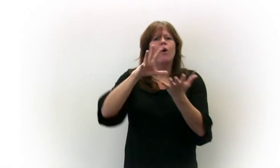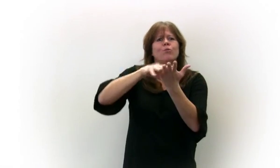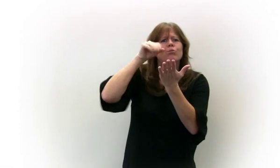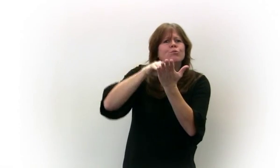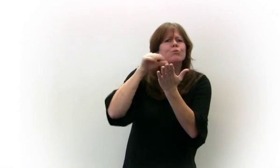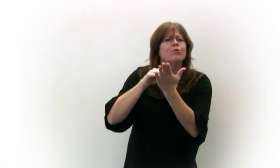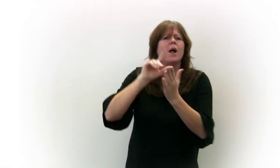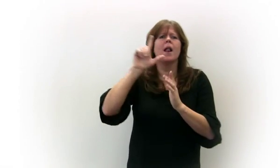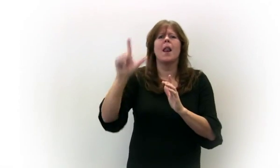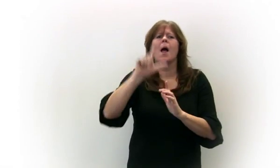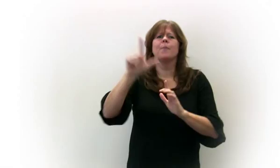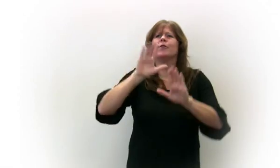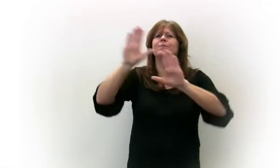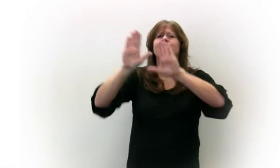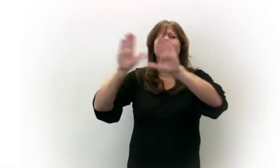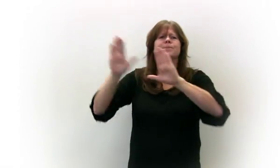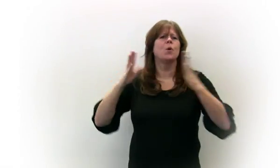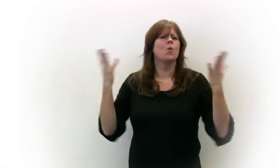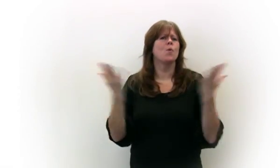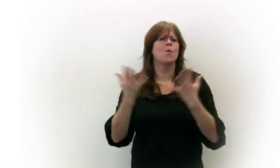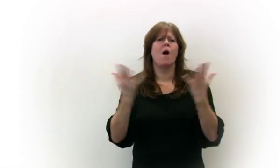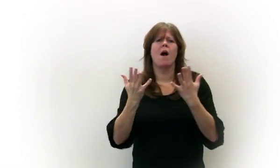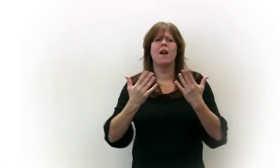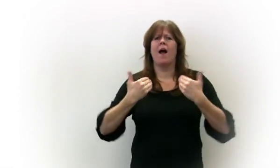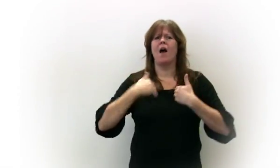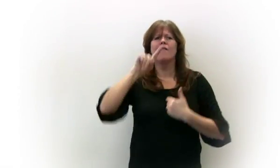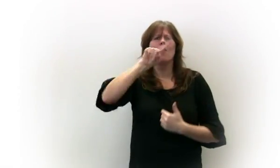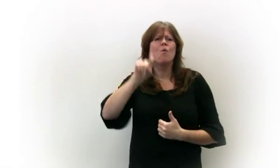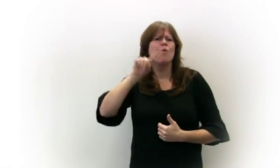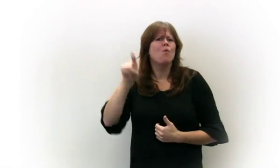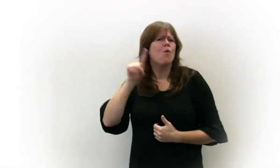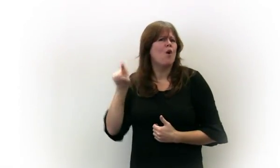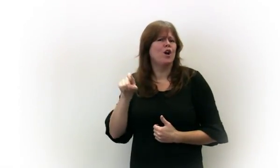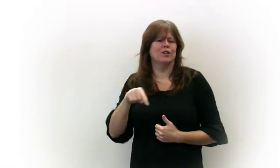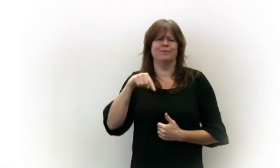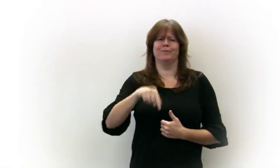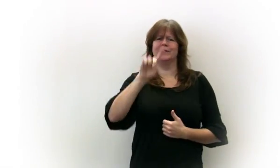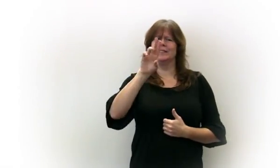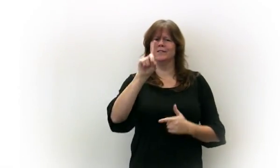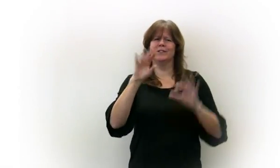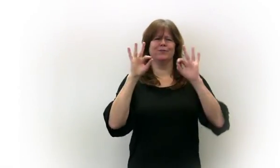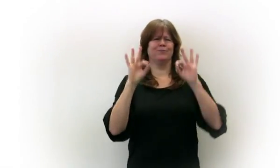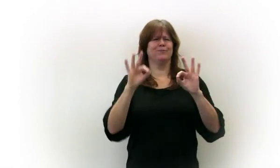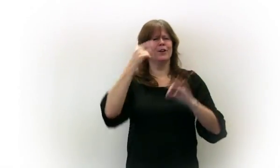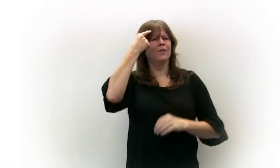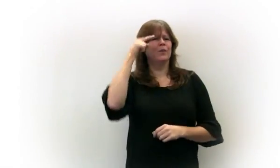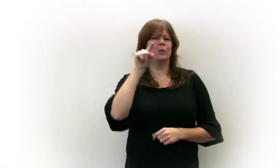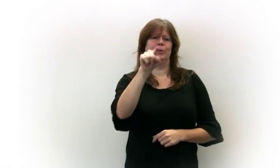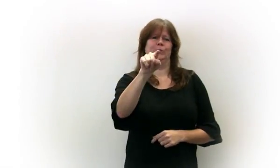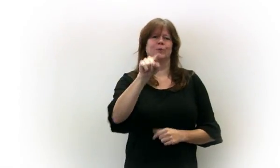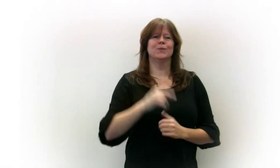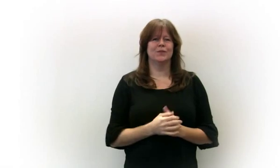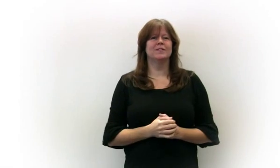If you want to learn more about the library and have lots of questions,